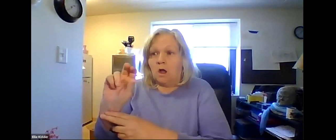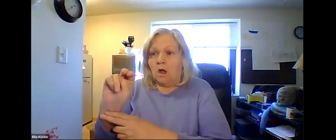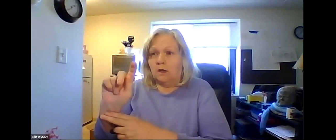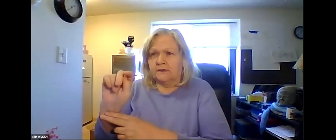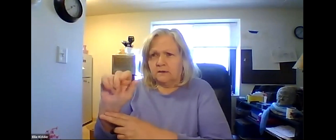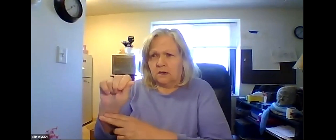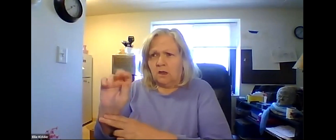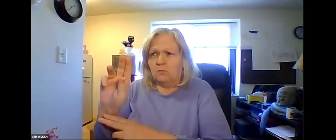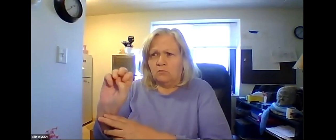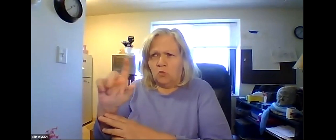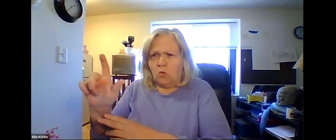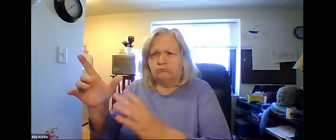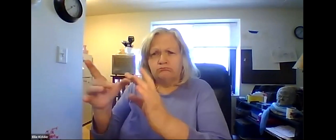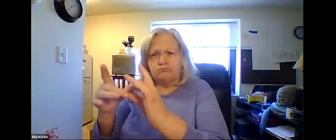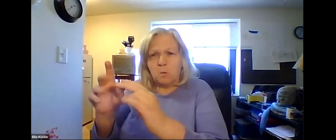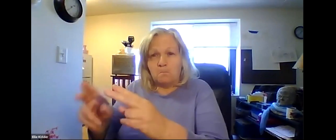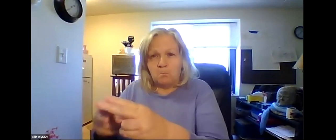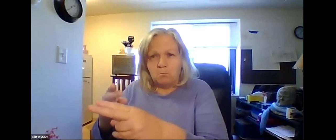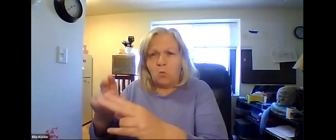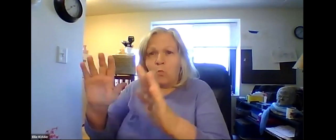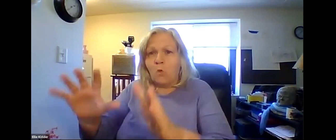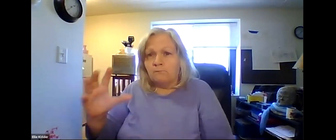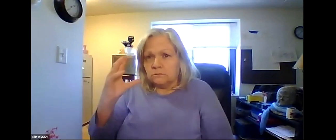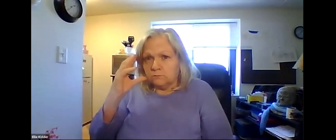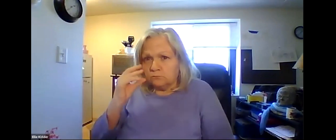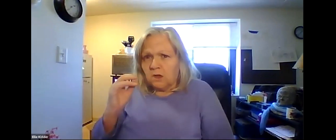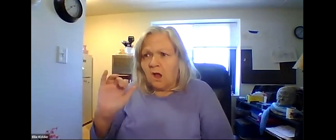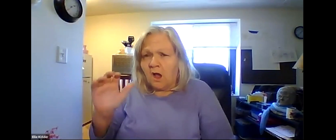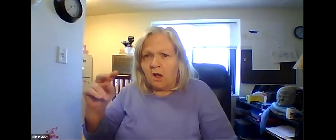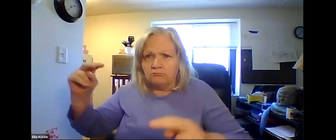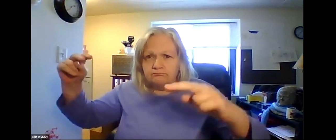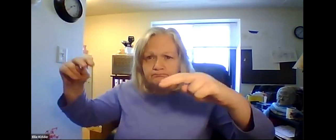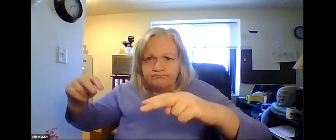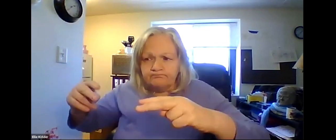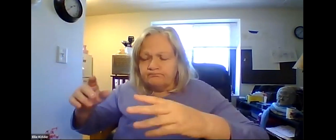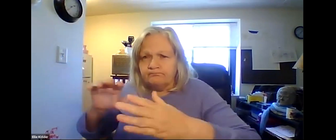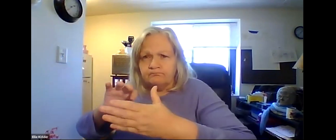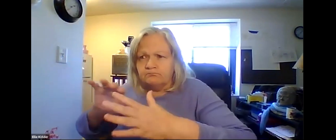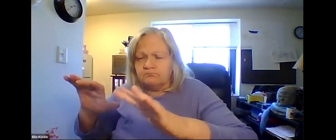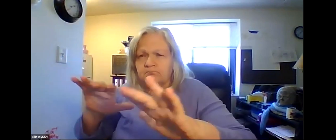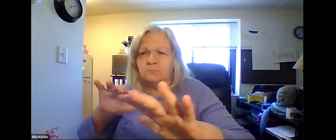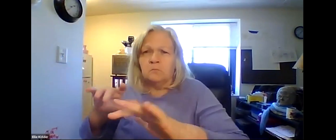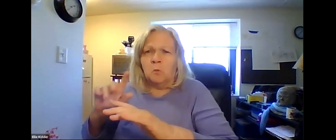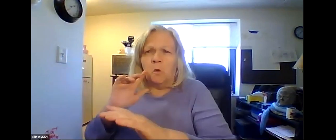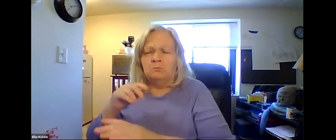Anita Buel was mentioning a wonderful experience that she had.